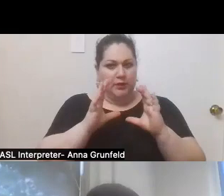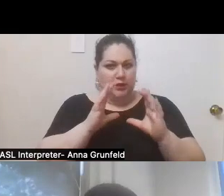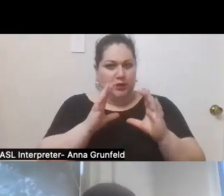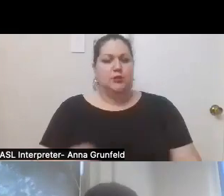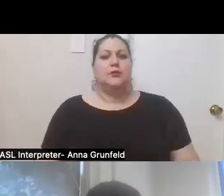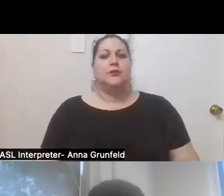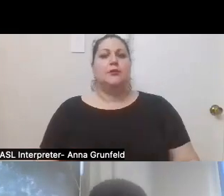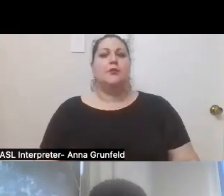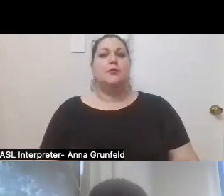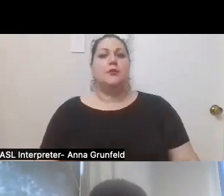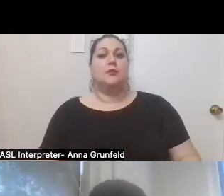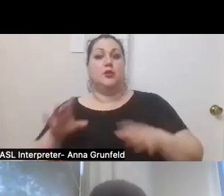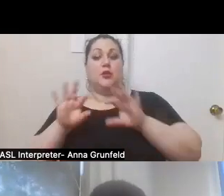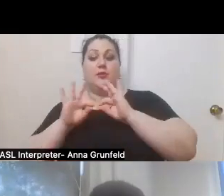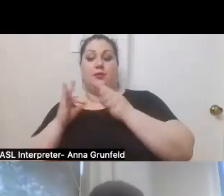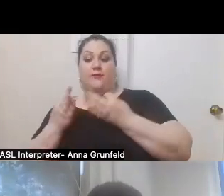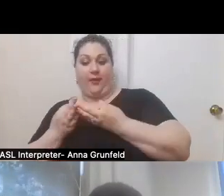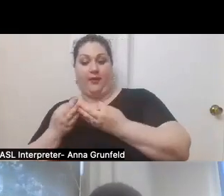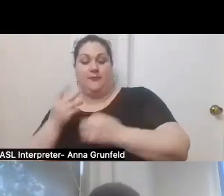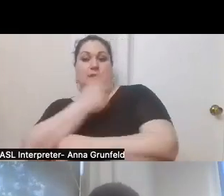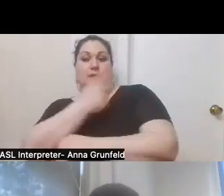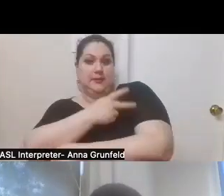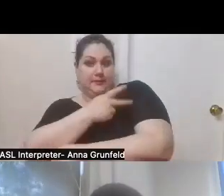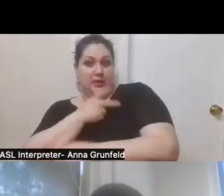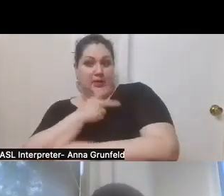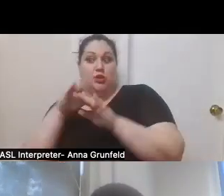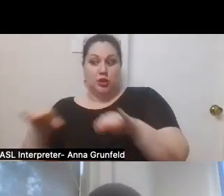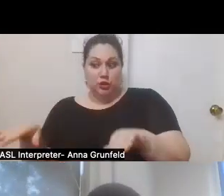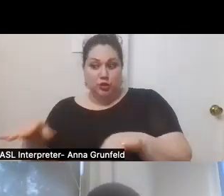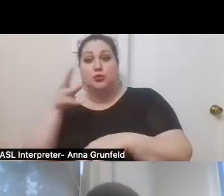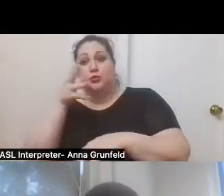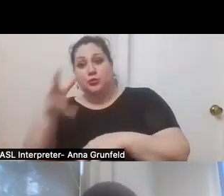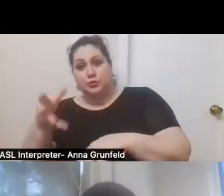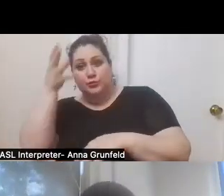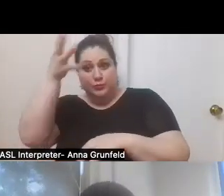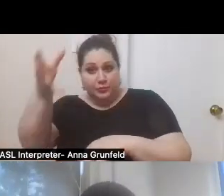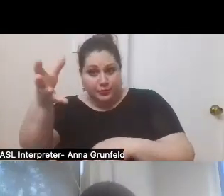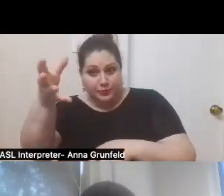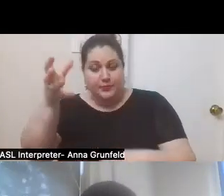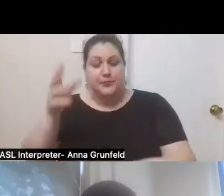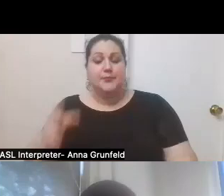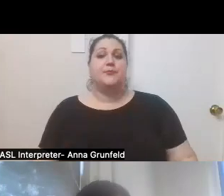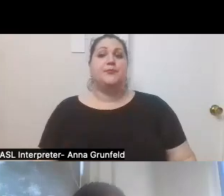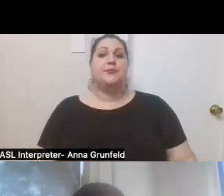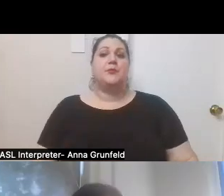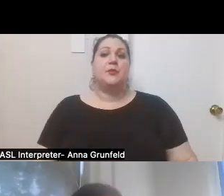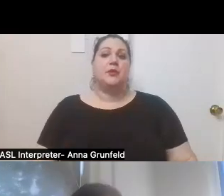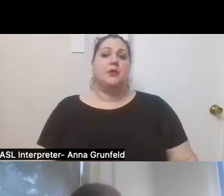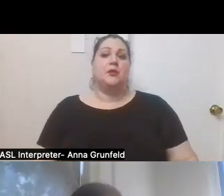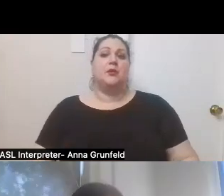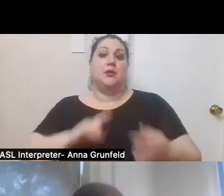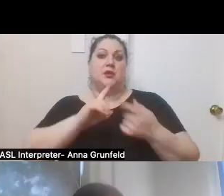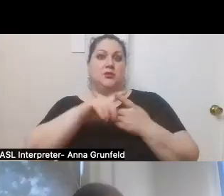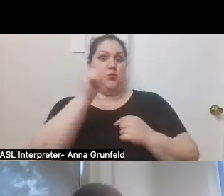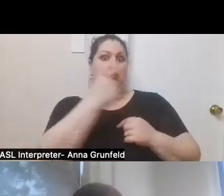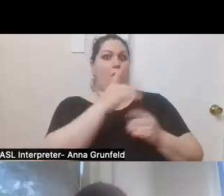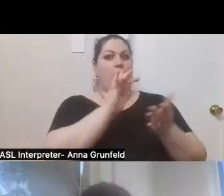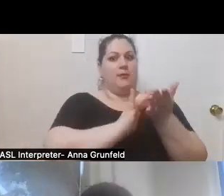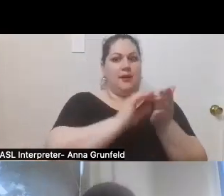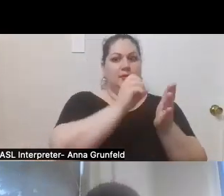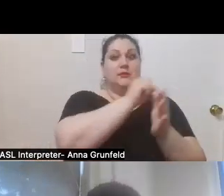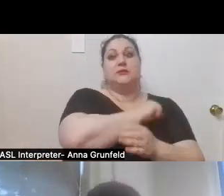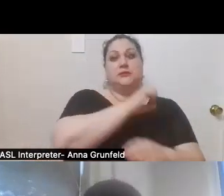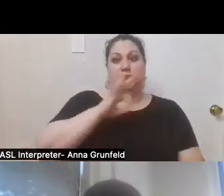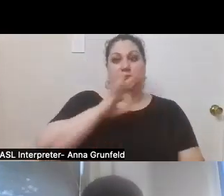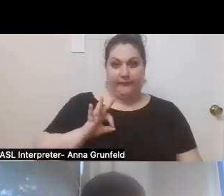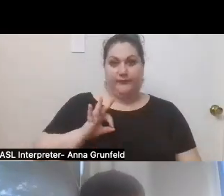families and patients and all the children and grandparents to all medical staff and the nurses.